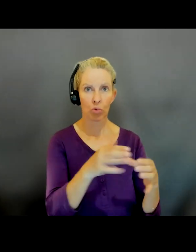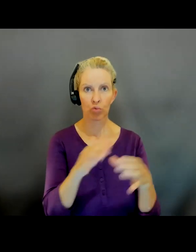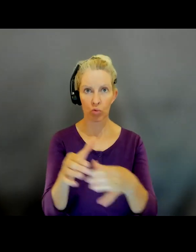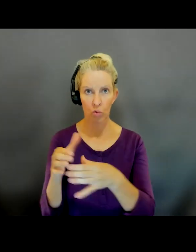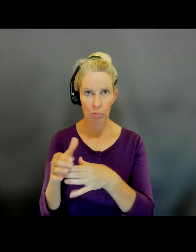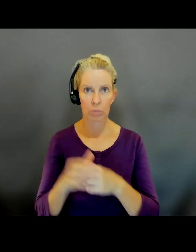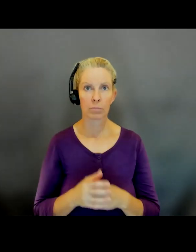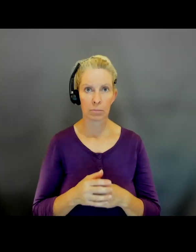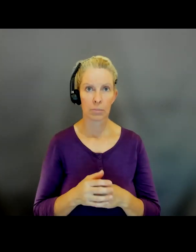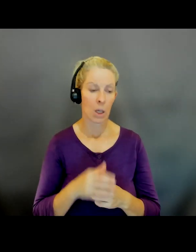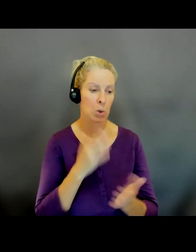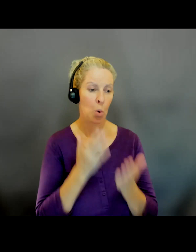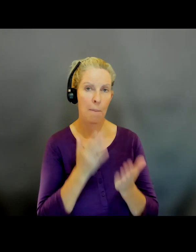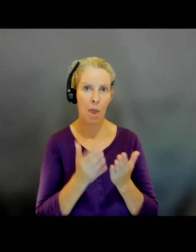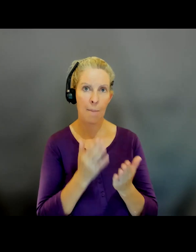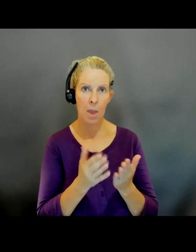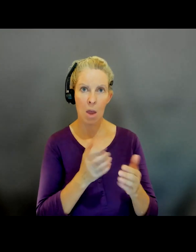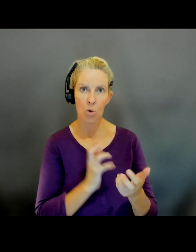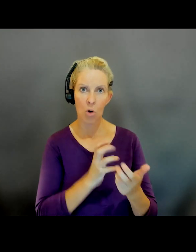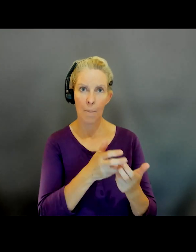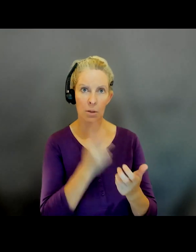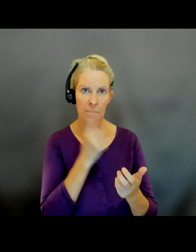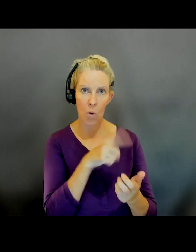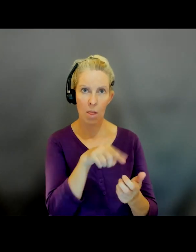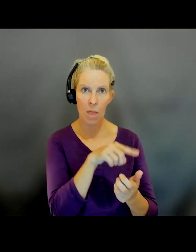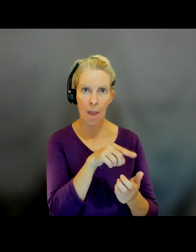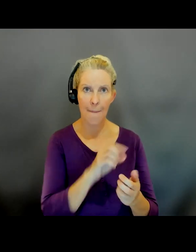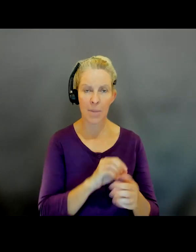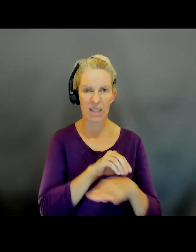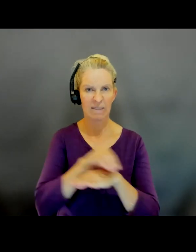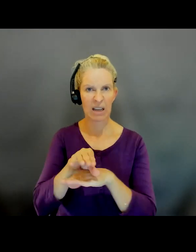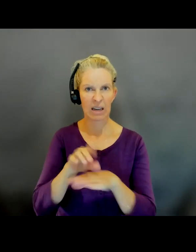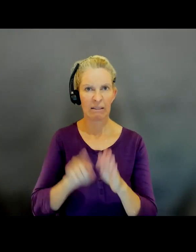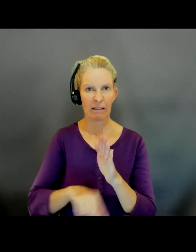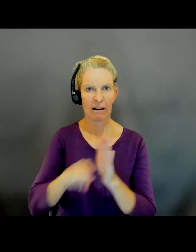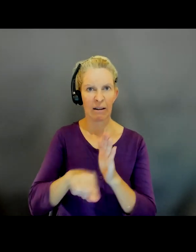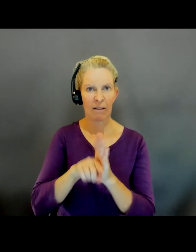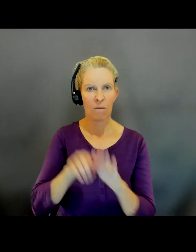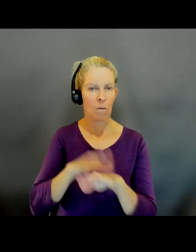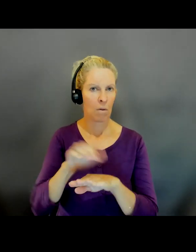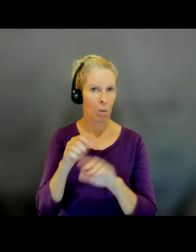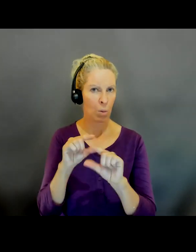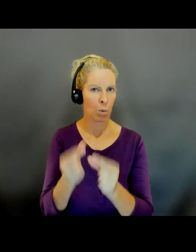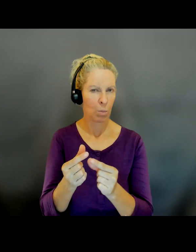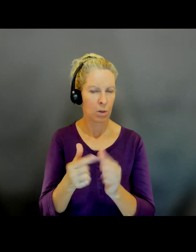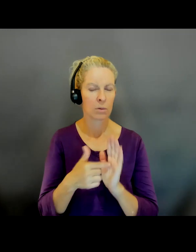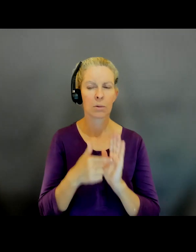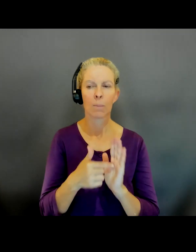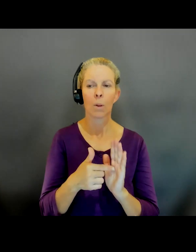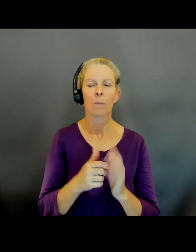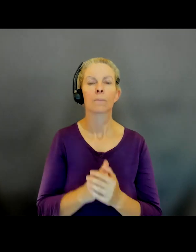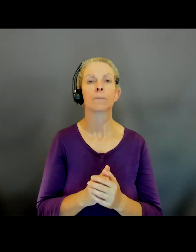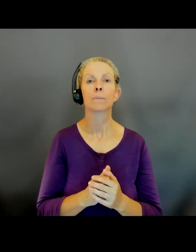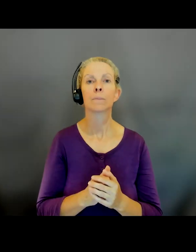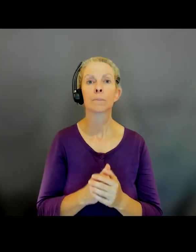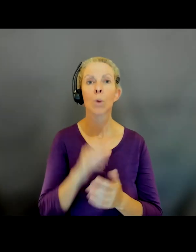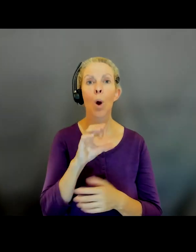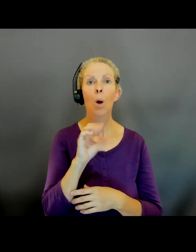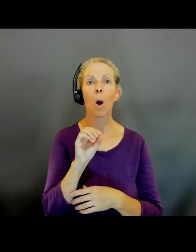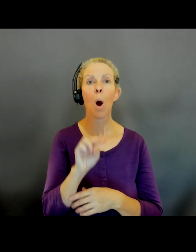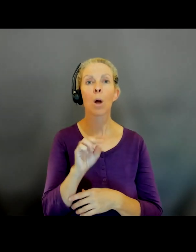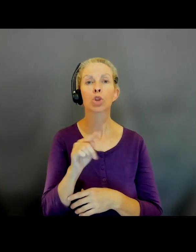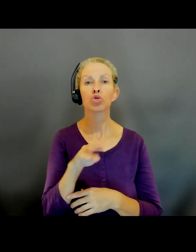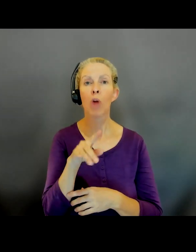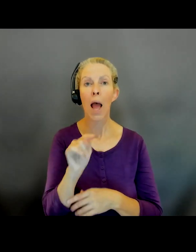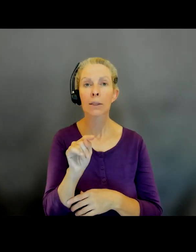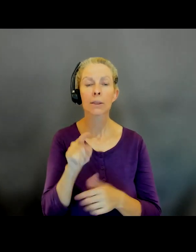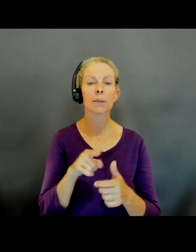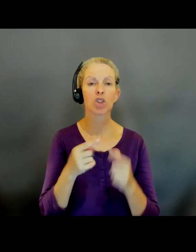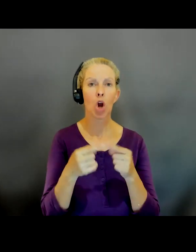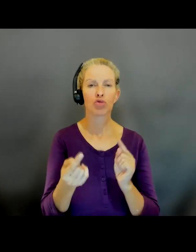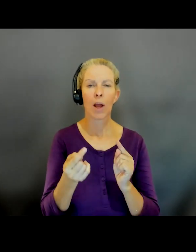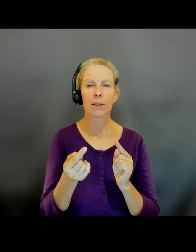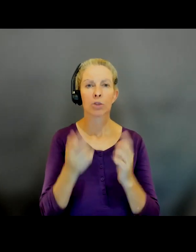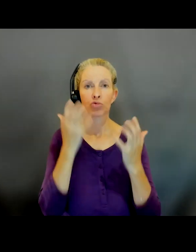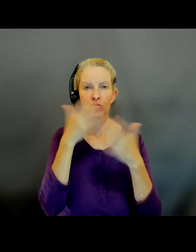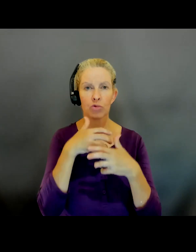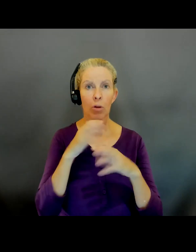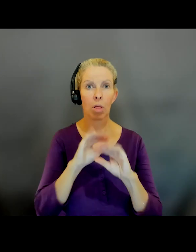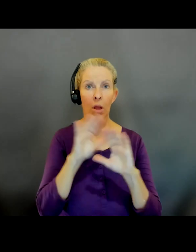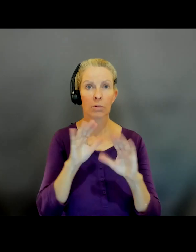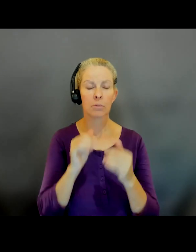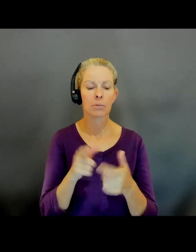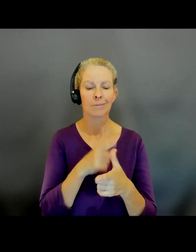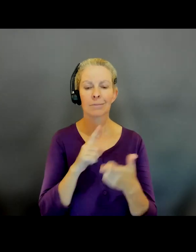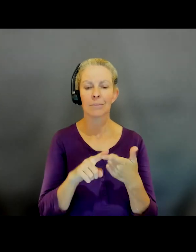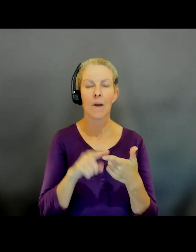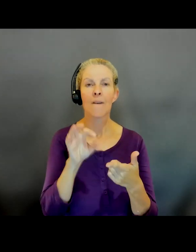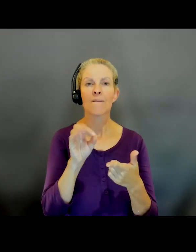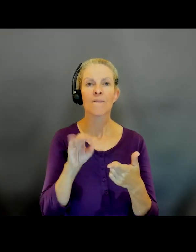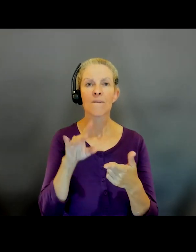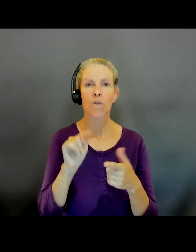users. Negatively. And I have seen where things like contrast, font size, content that you have